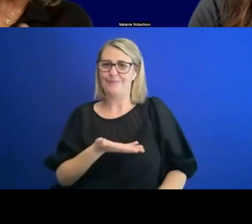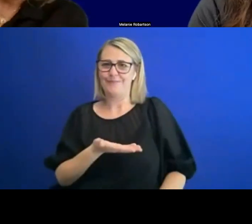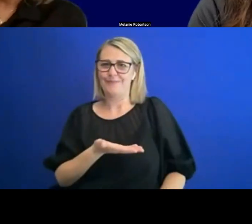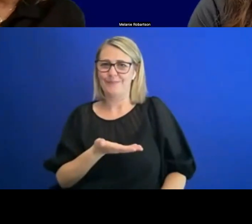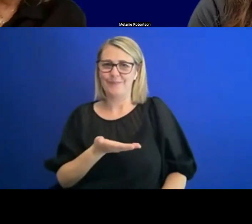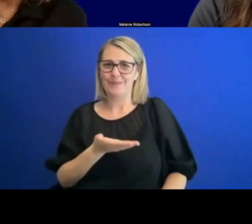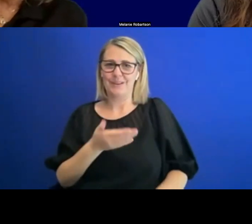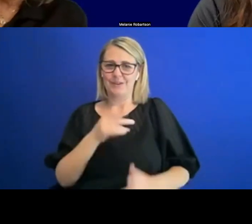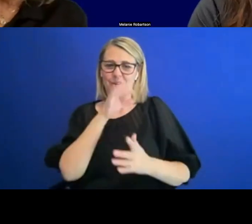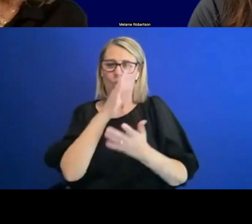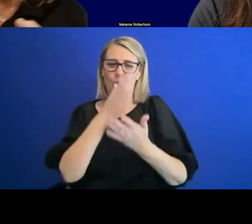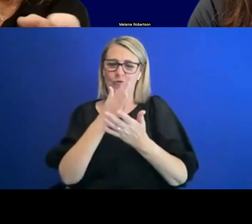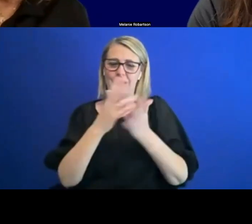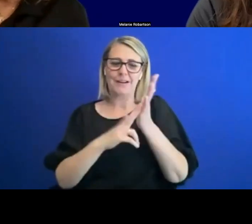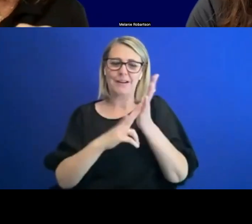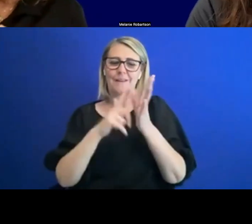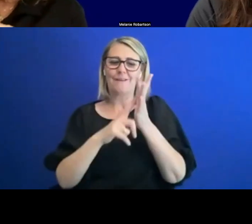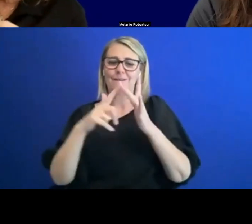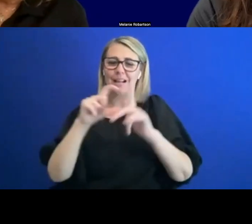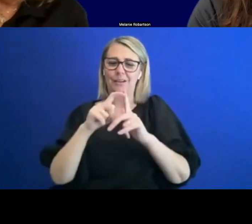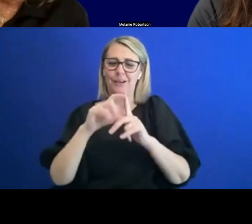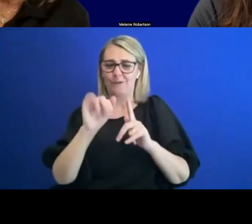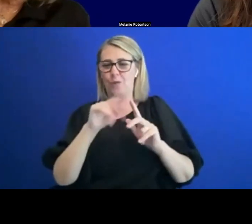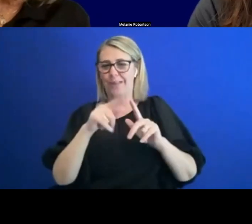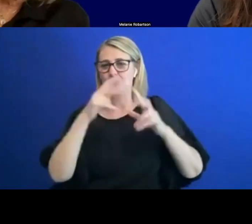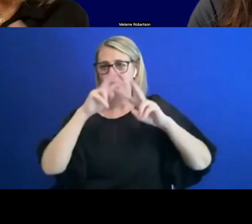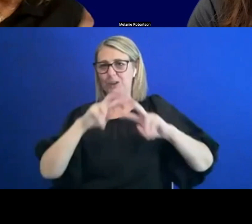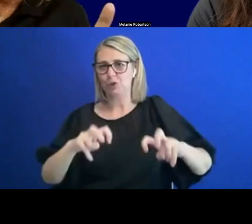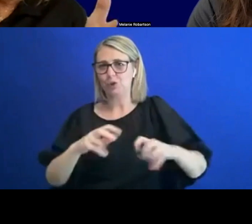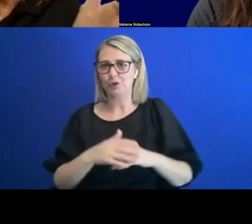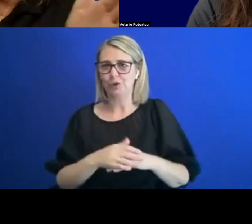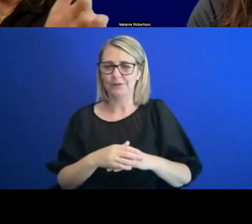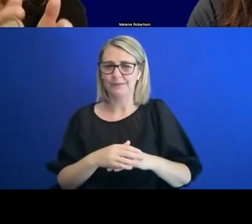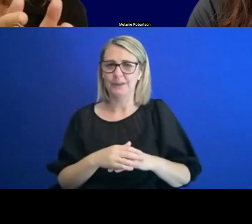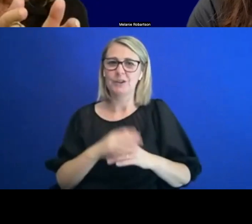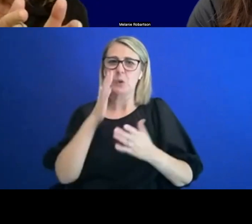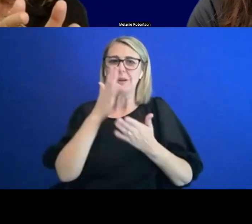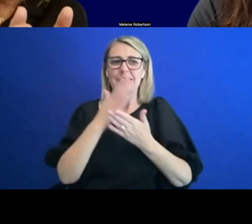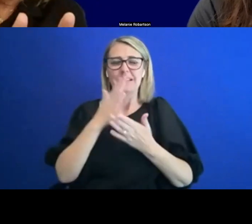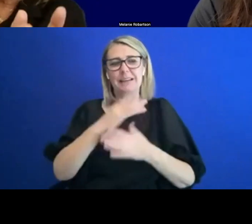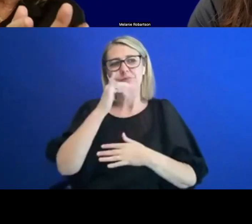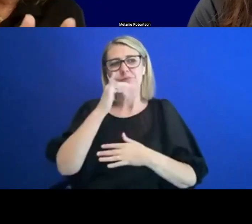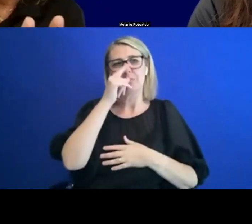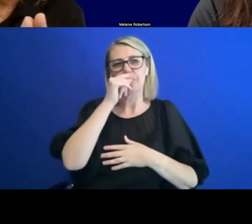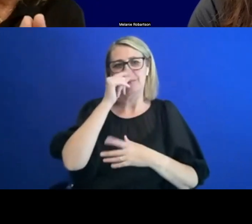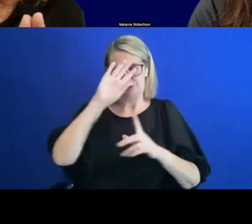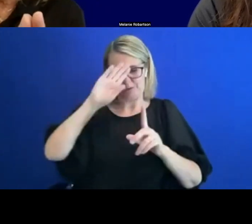the point of research, so we need to be able to probably narrow down our field of individuals